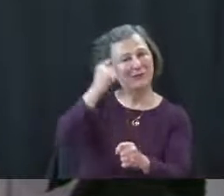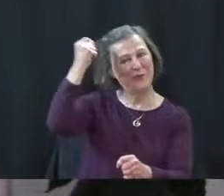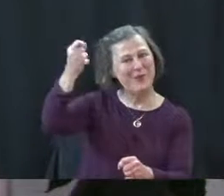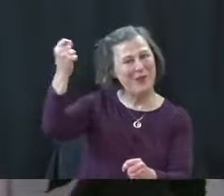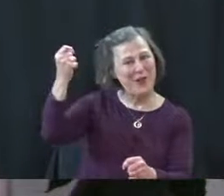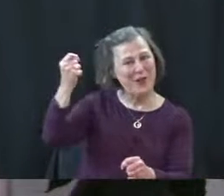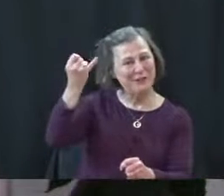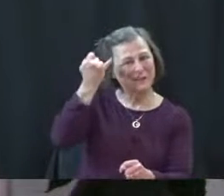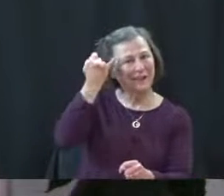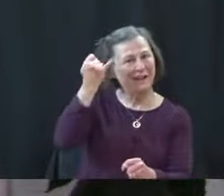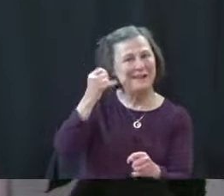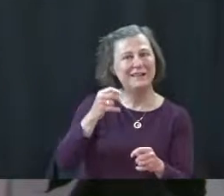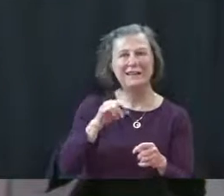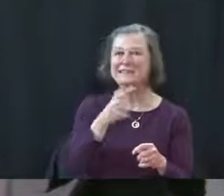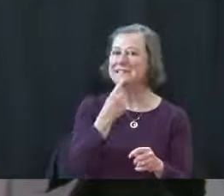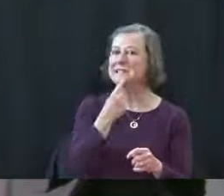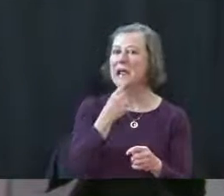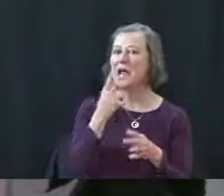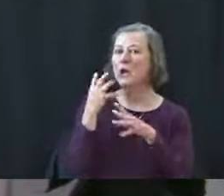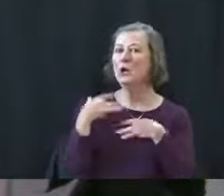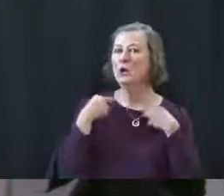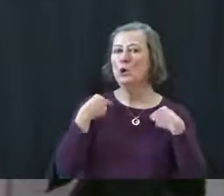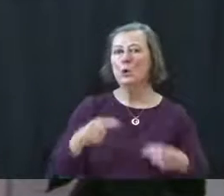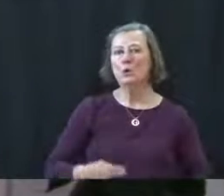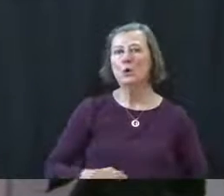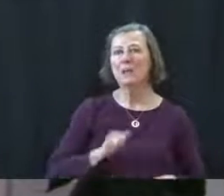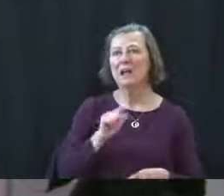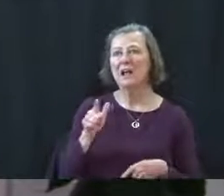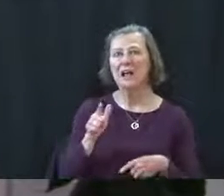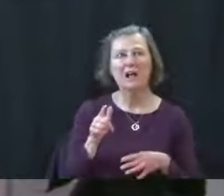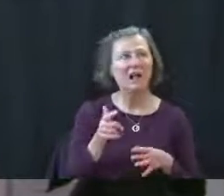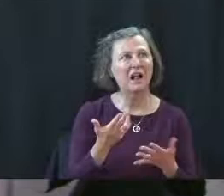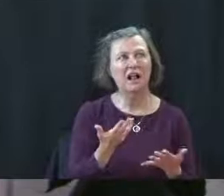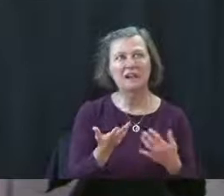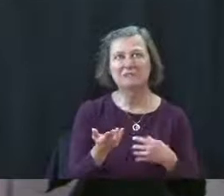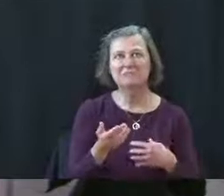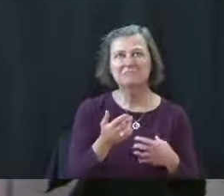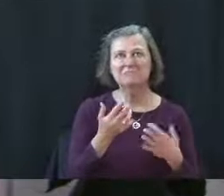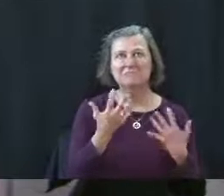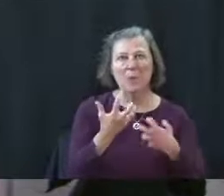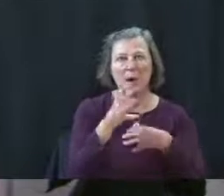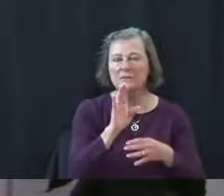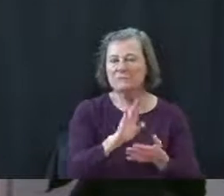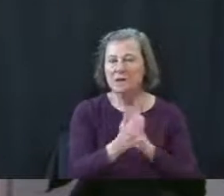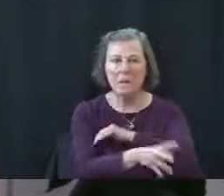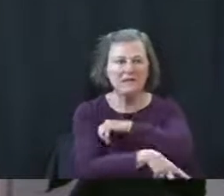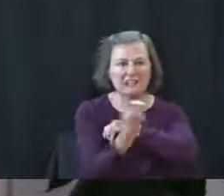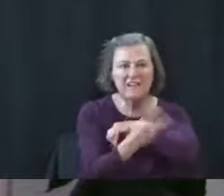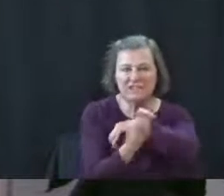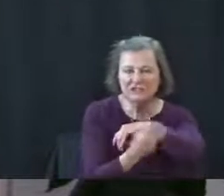is inherently depraved, that we're all inclined towards selfish sin -- that's who we are.